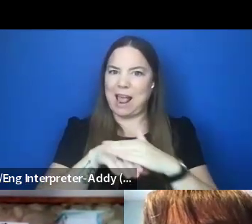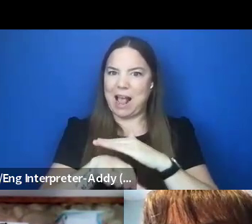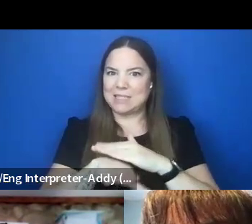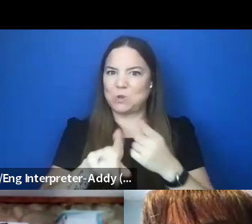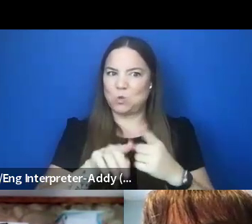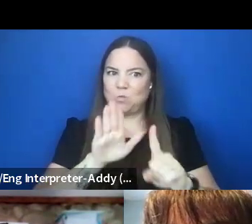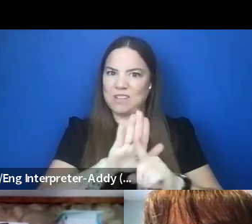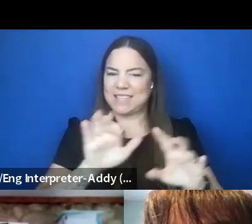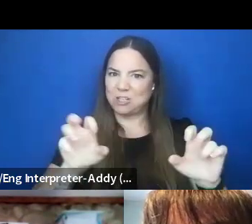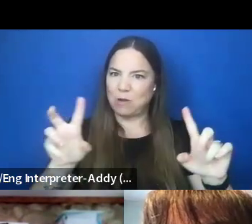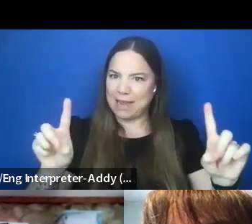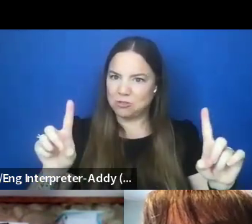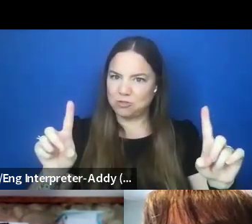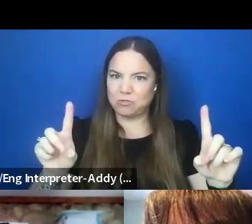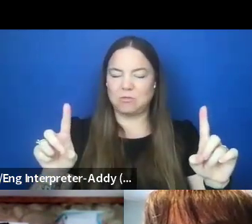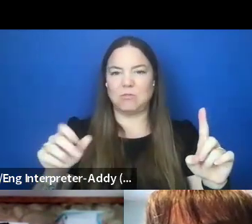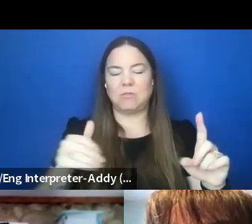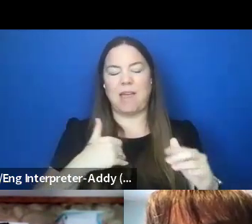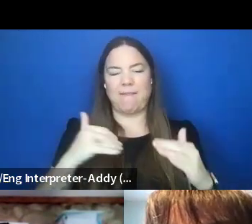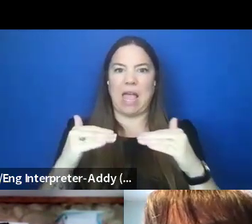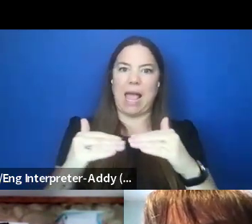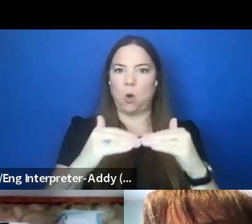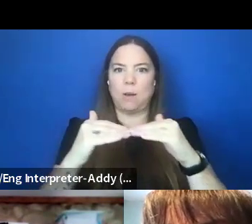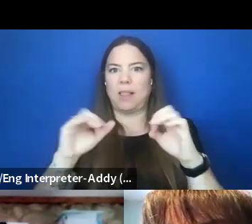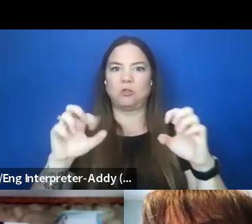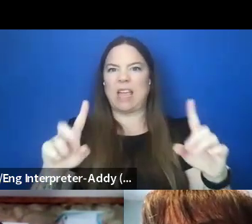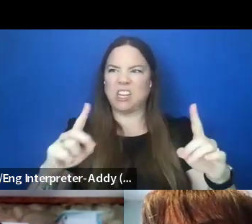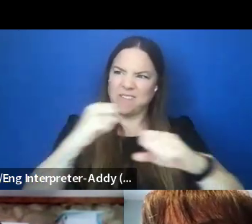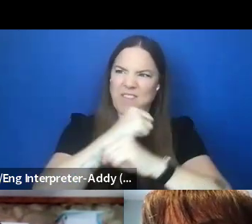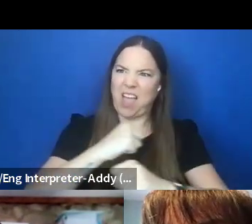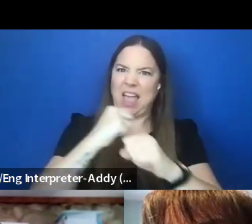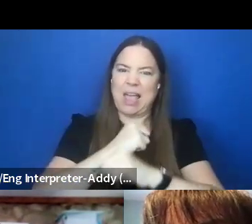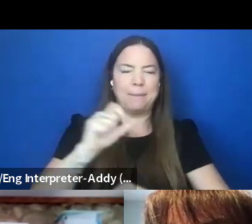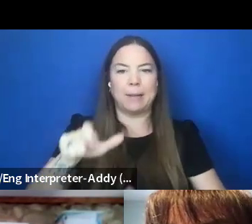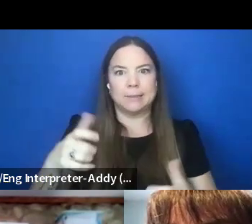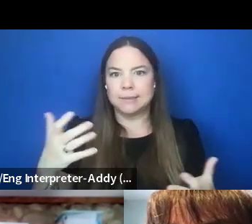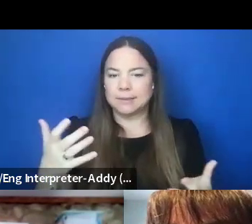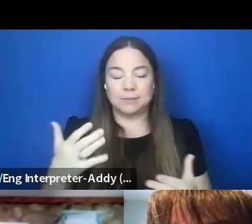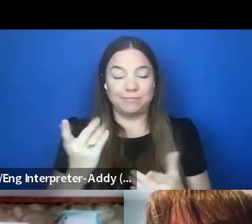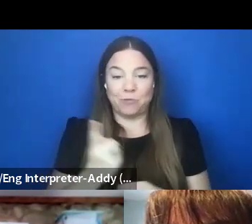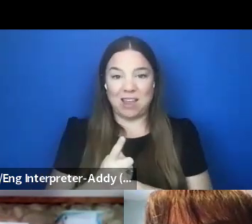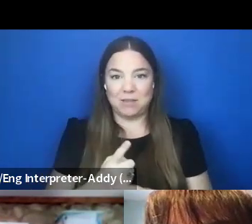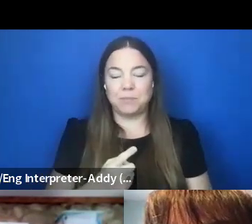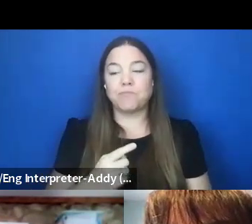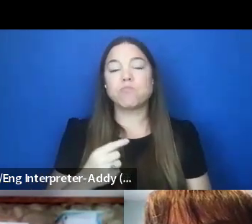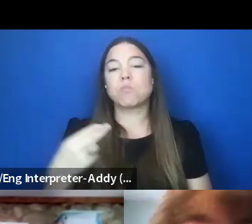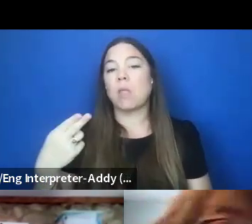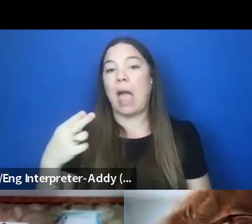Don Dew: an equitable Don Dew: education right? And Don Dew: when he was in high school it shouldn't.